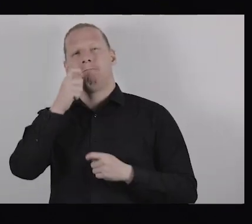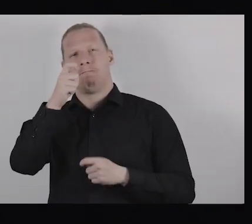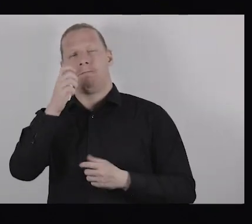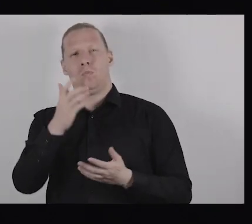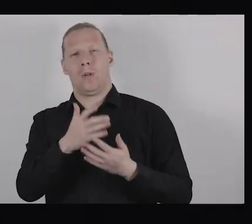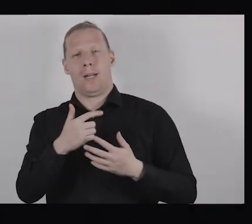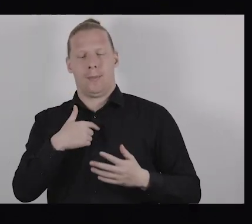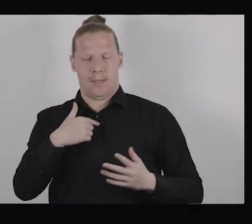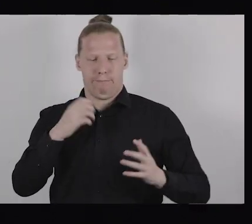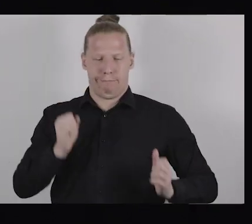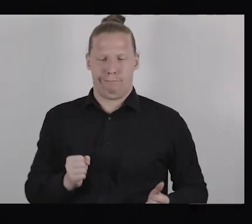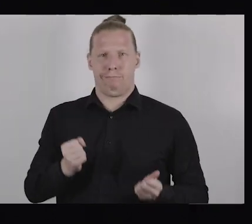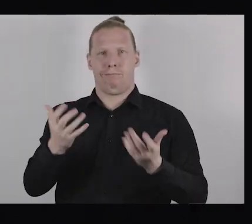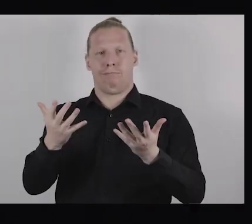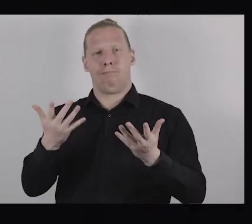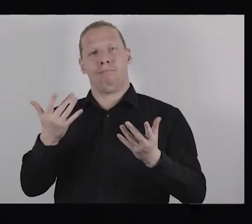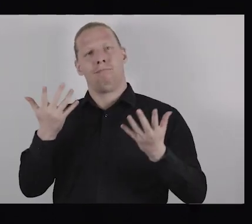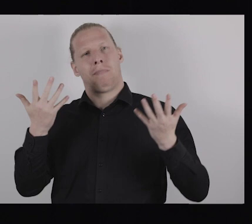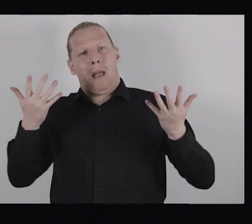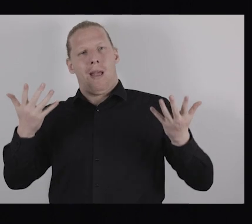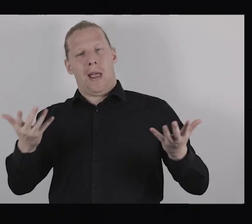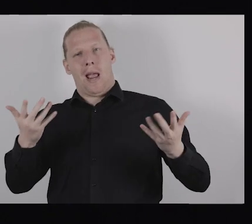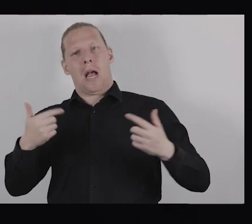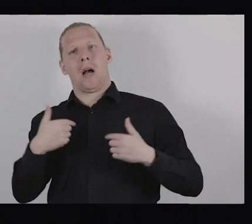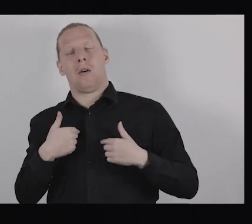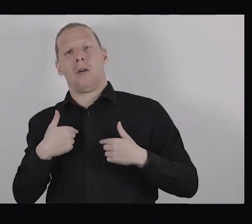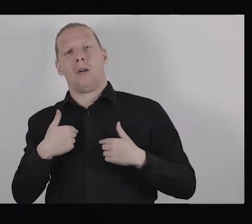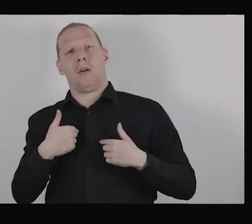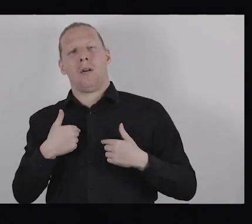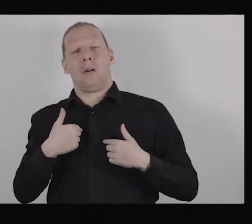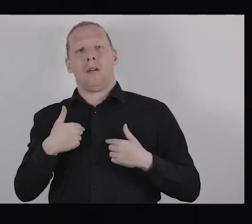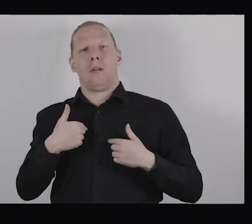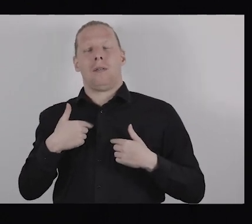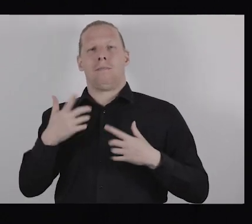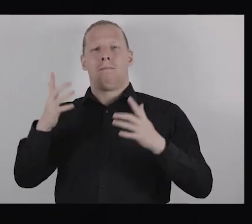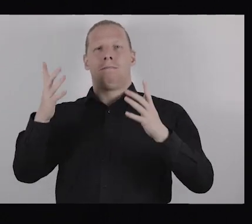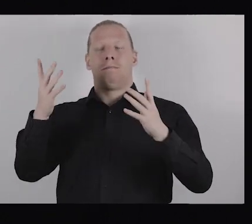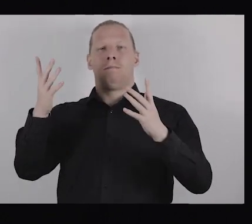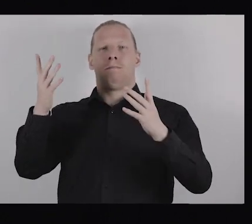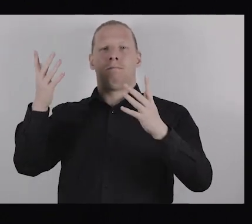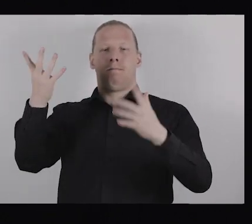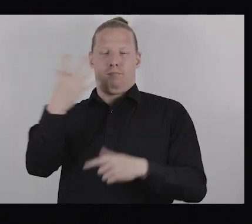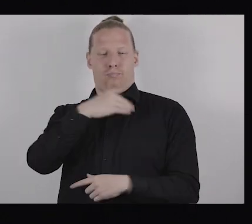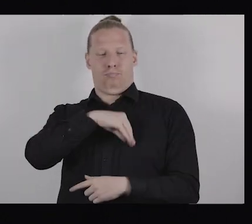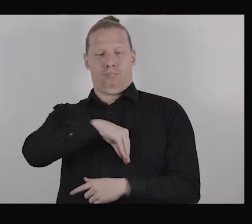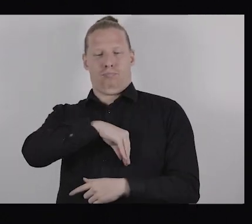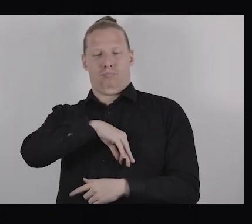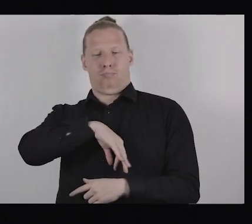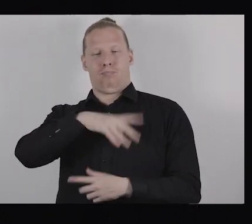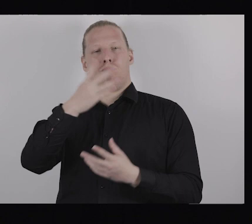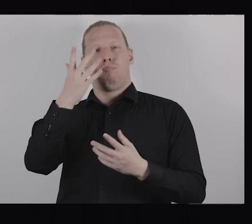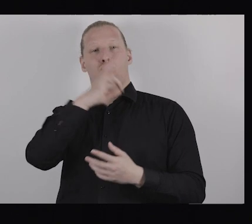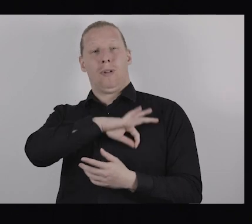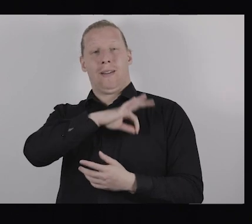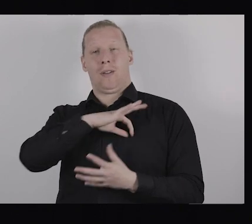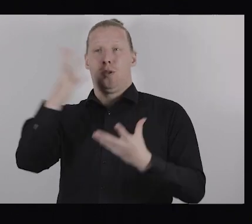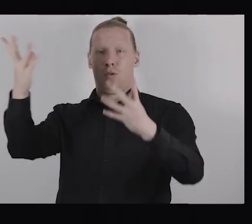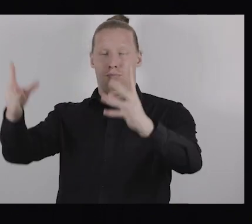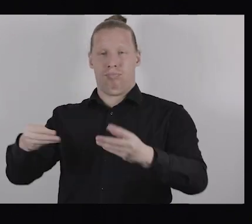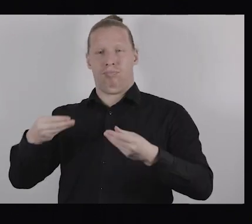at having this award bestowed upon me and my whānau?